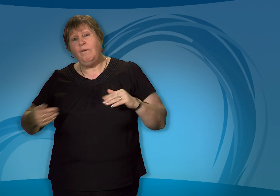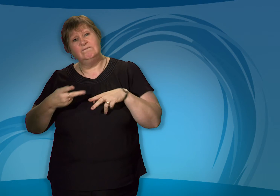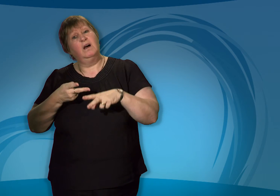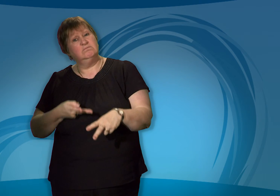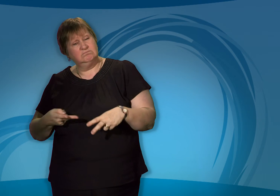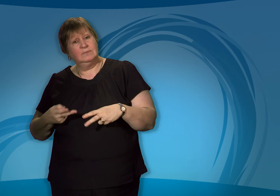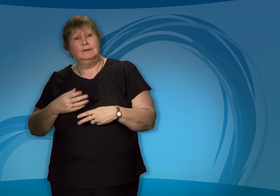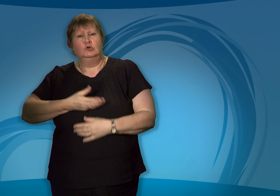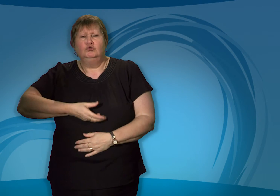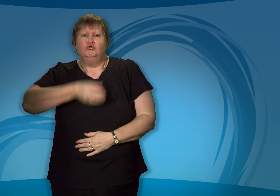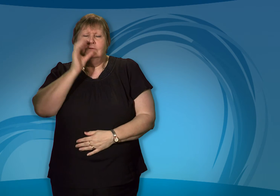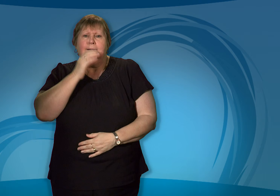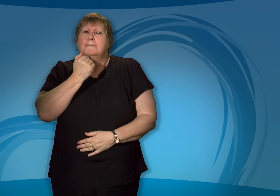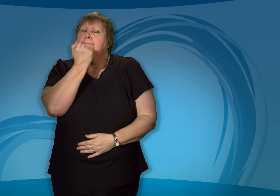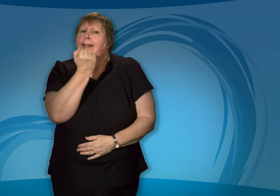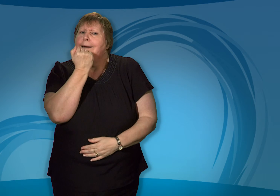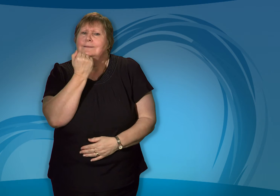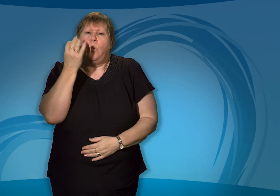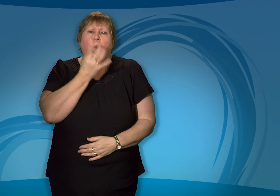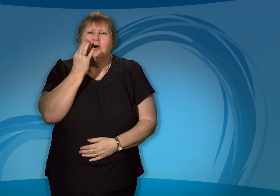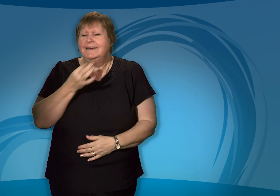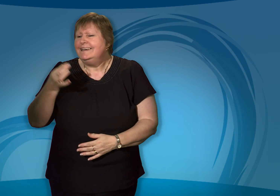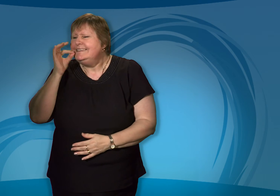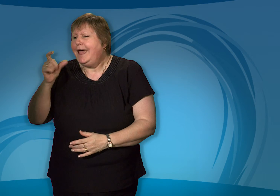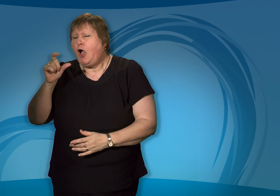Drink plenty of fluids, but not too much tea or coffee.